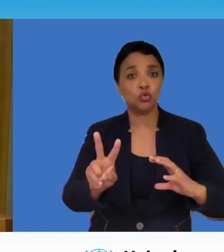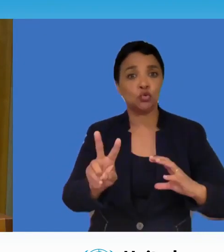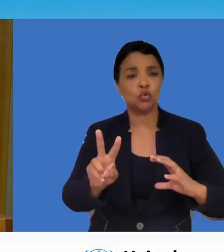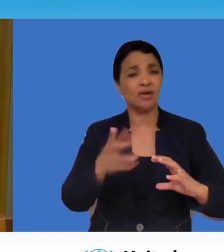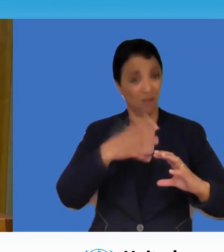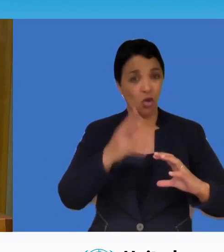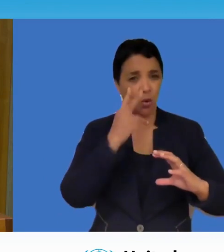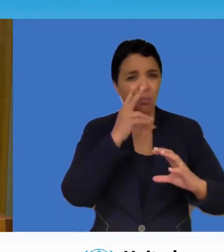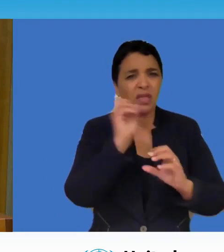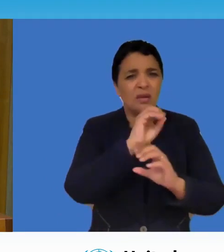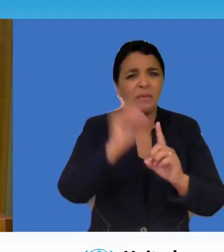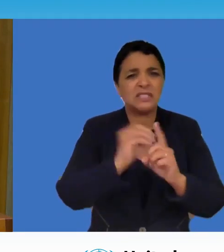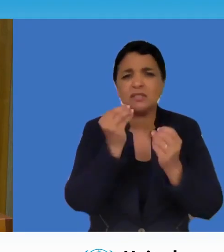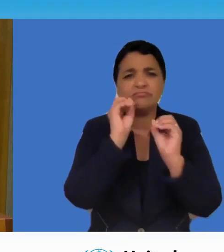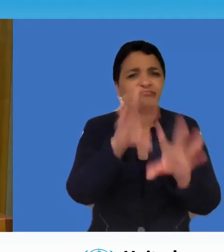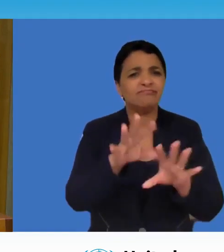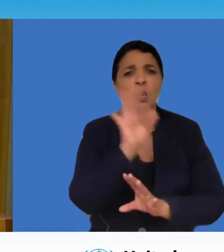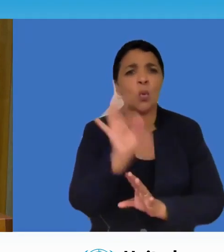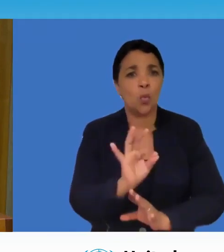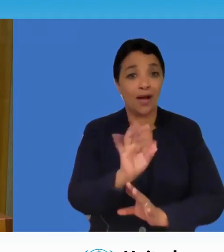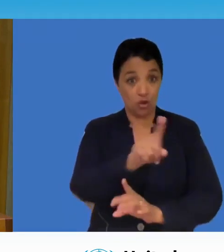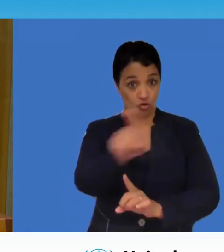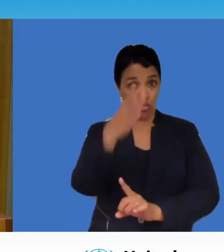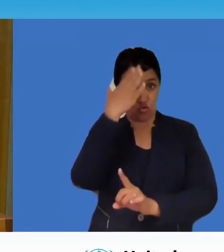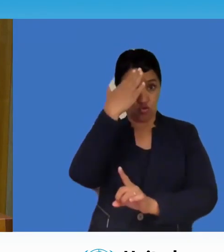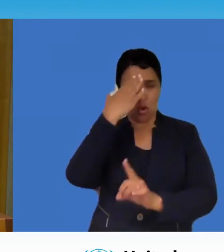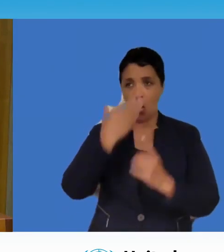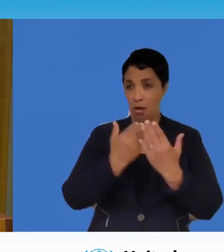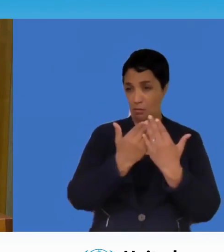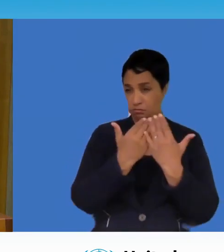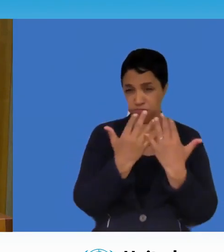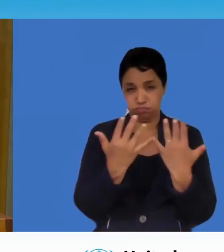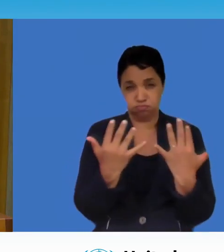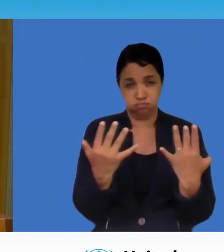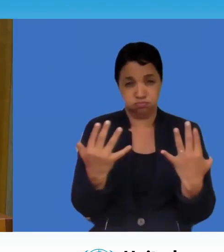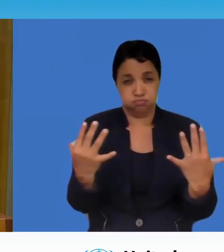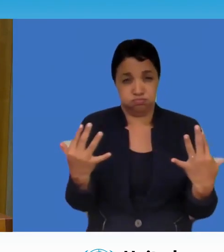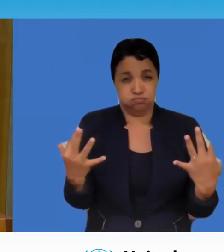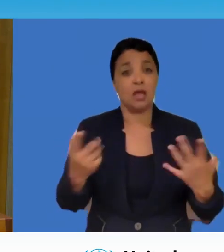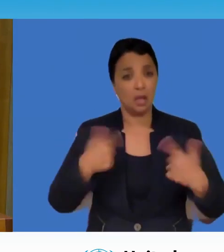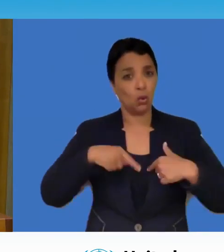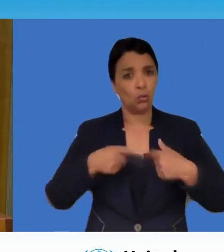numbers out there just to show the vast numbers that humanitarian are are dealing with in terms of